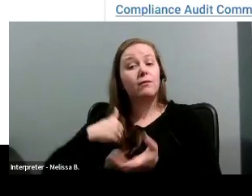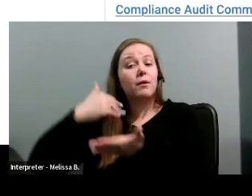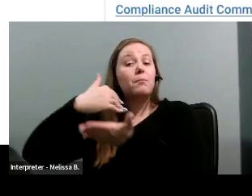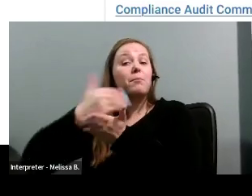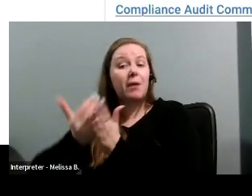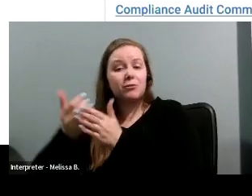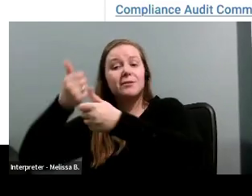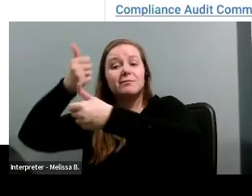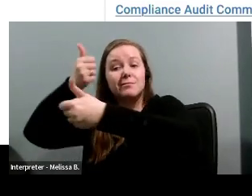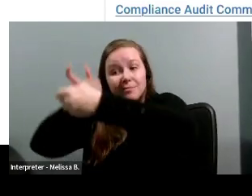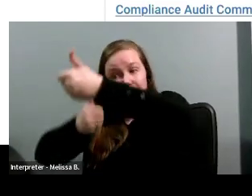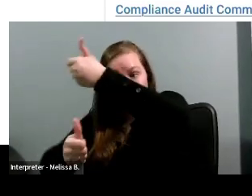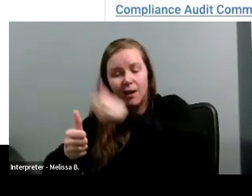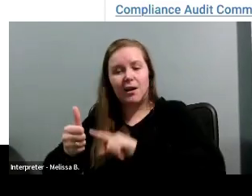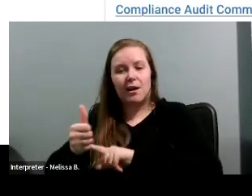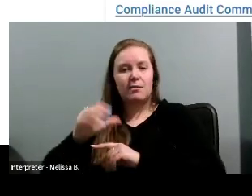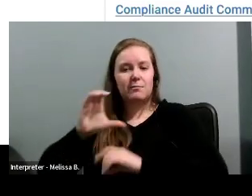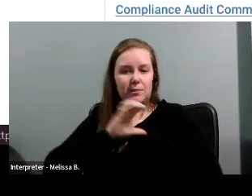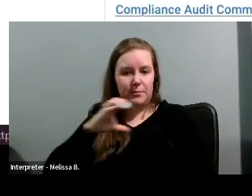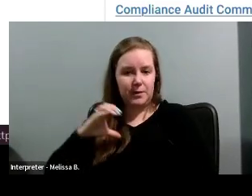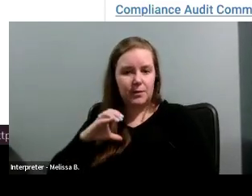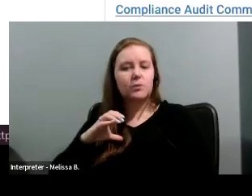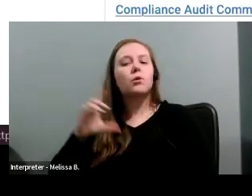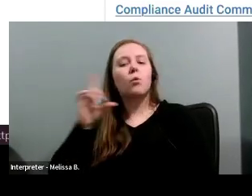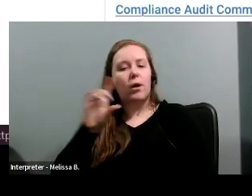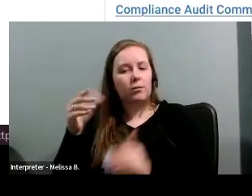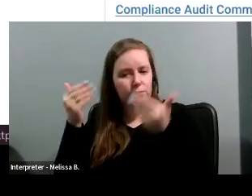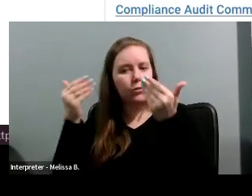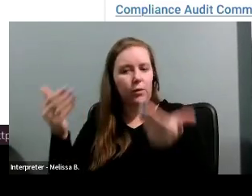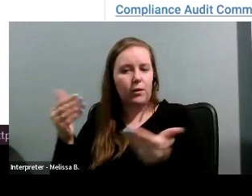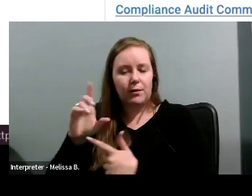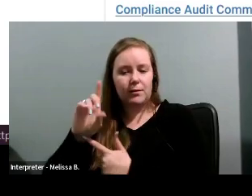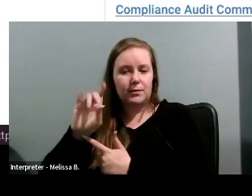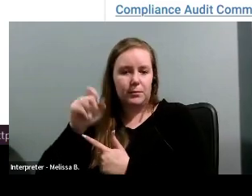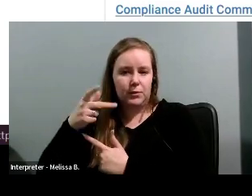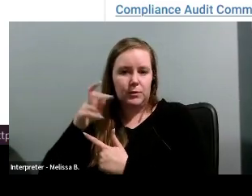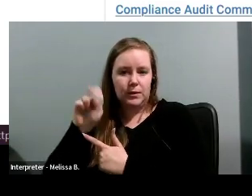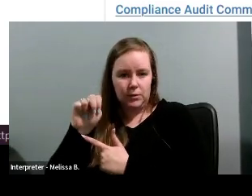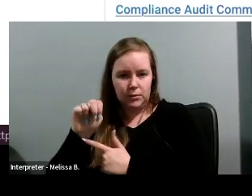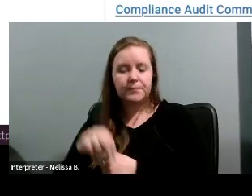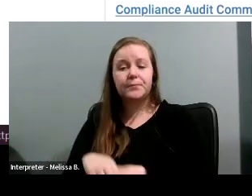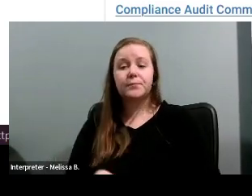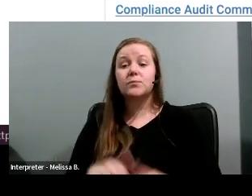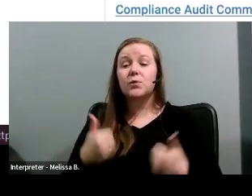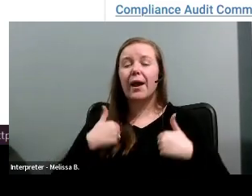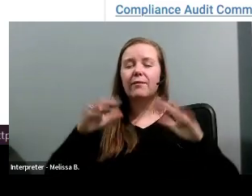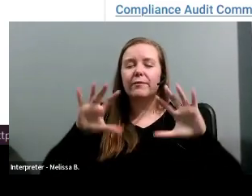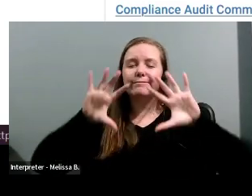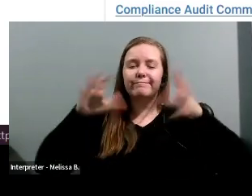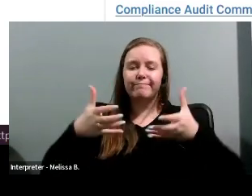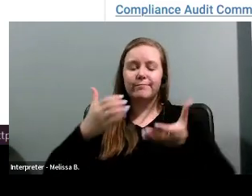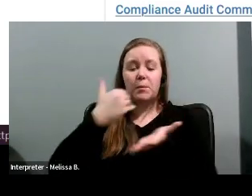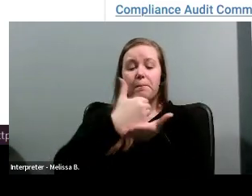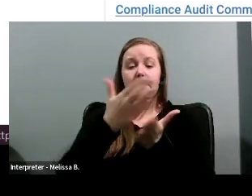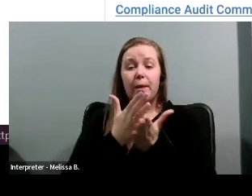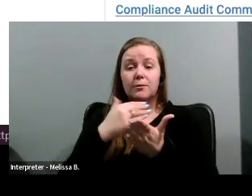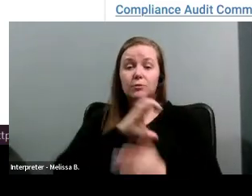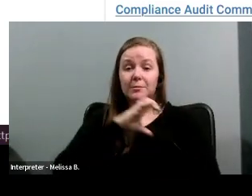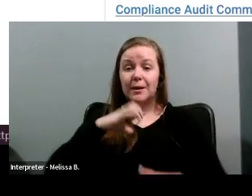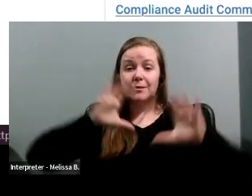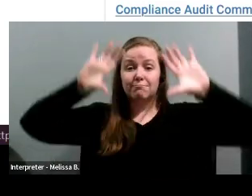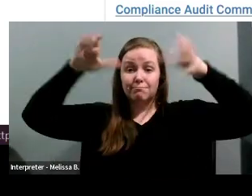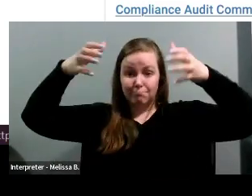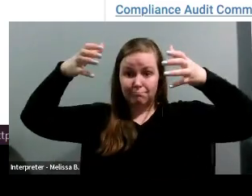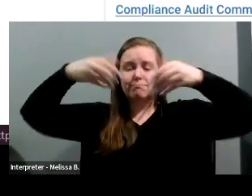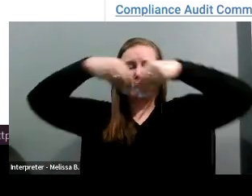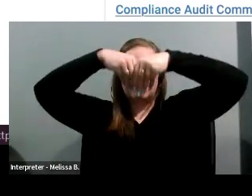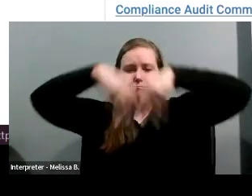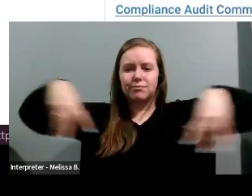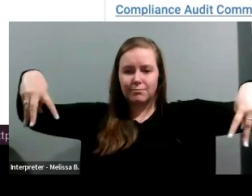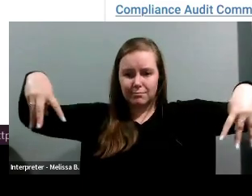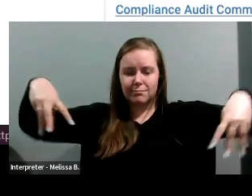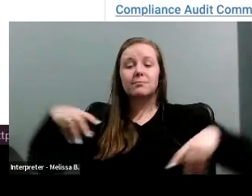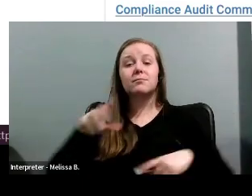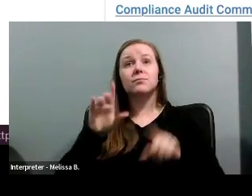Shannon Spencer (she/her): you will be making a deputation. So there's a larger, sort of, budget committee where the different budget committee members go to different locations.